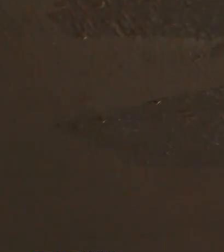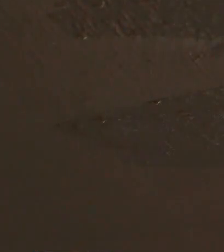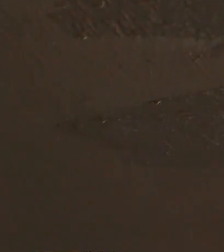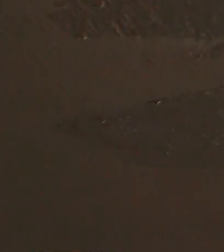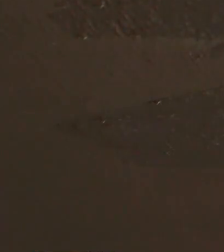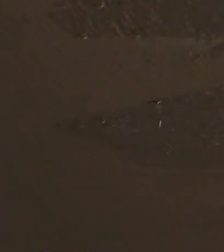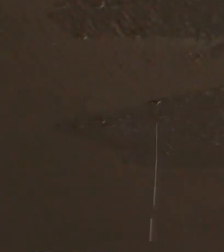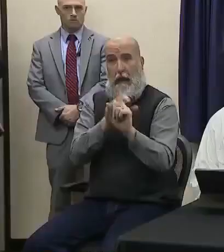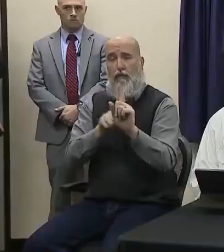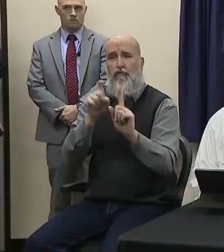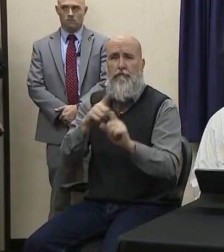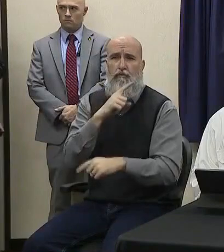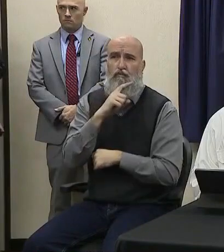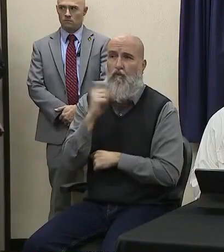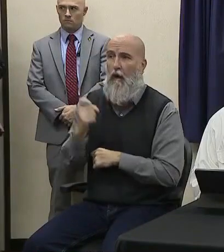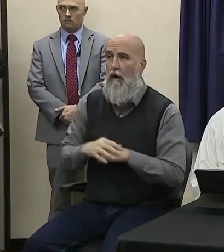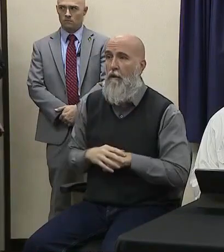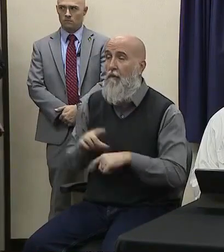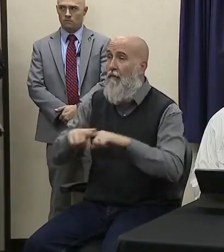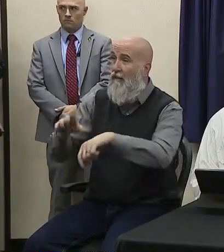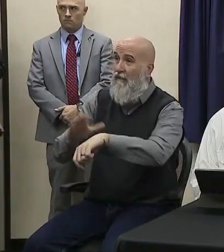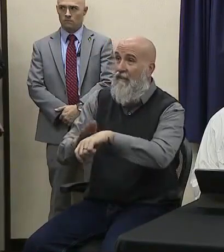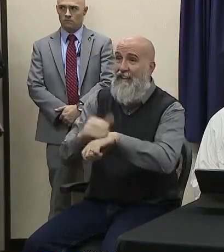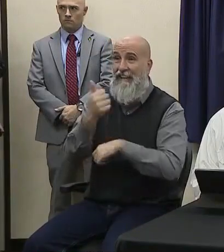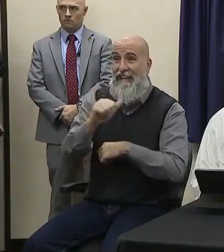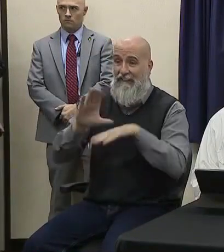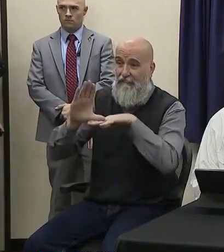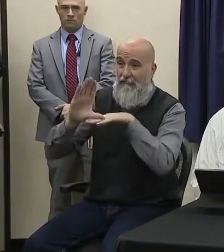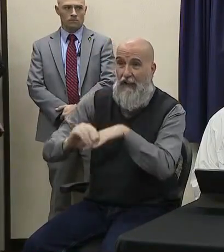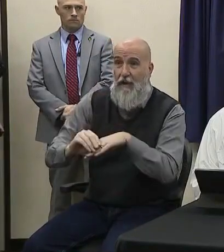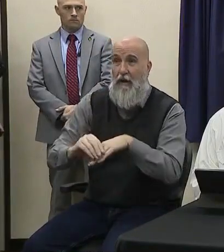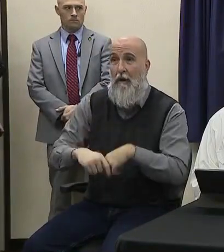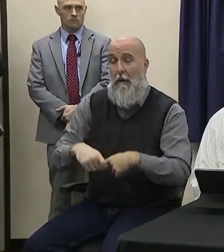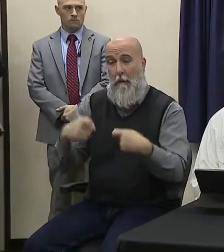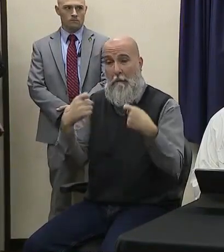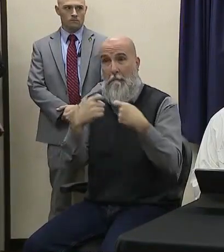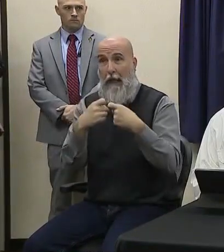PIPES FROZE AND BROKE DURING THE EXTREME WEATHER EVENT IN 2021, RESIDENTS WERE TOLD THERE'S